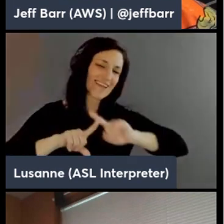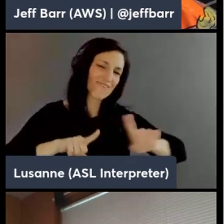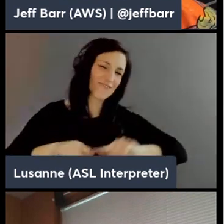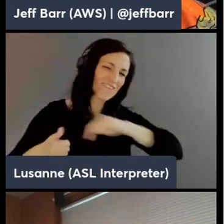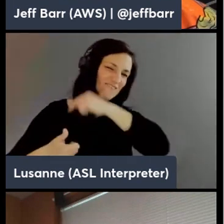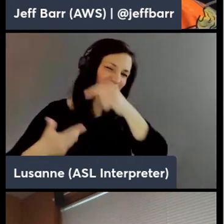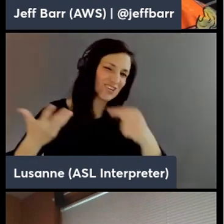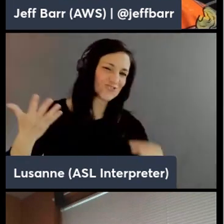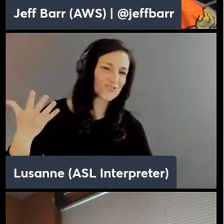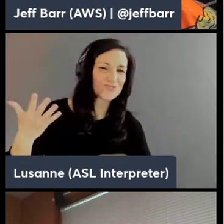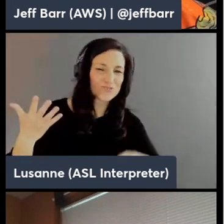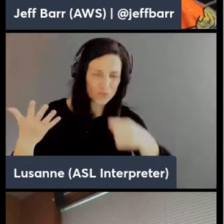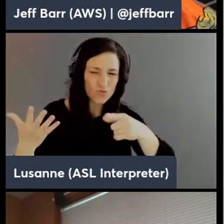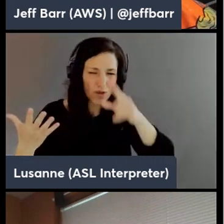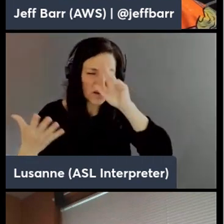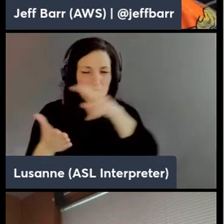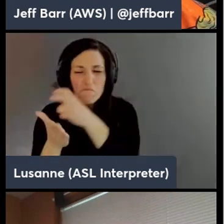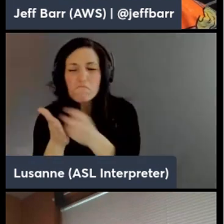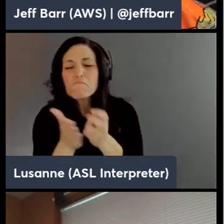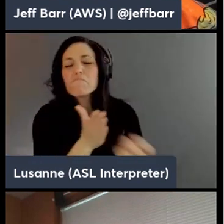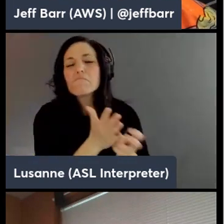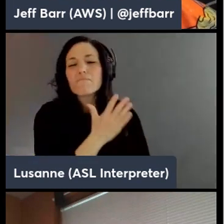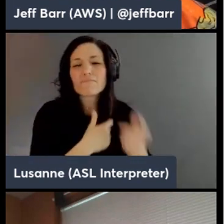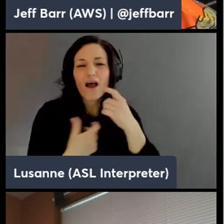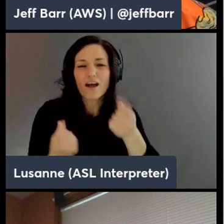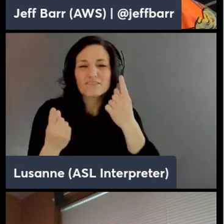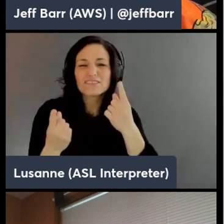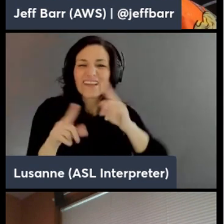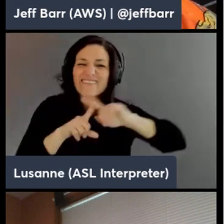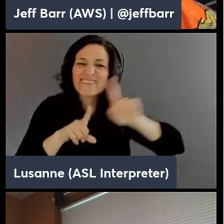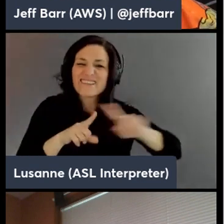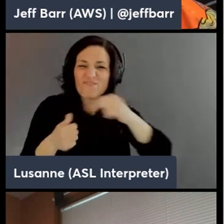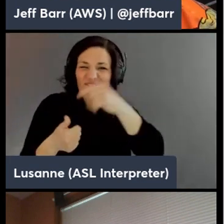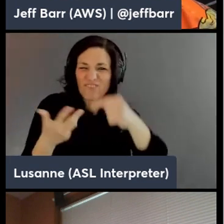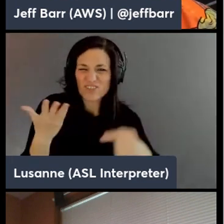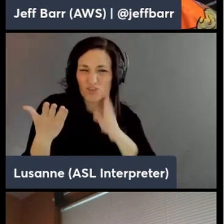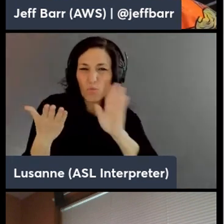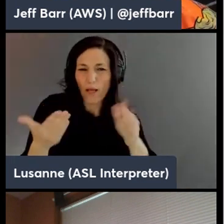for what all the different features might be. The main thing right now is to learn how to use it